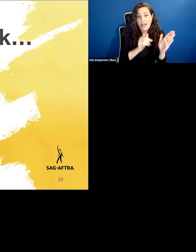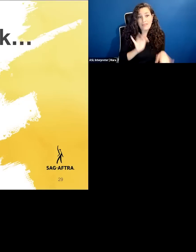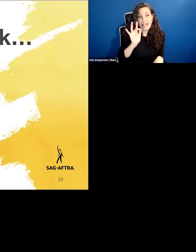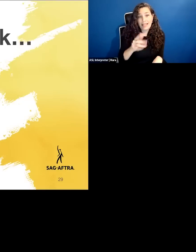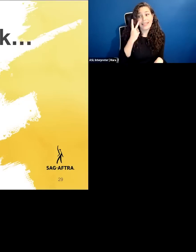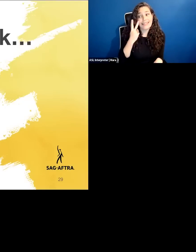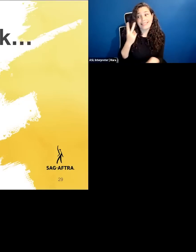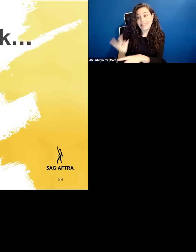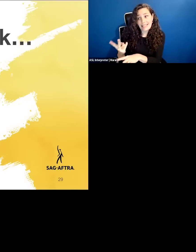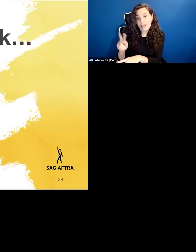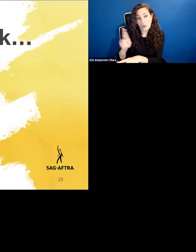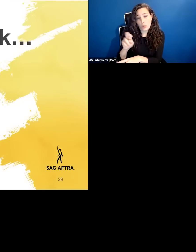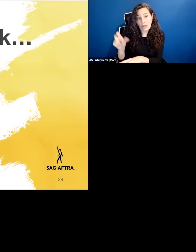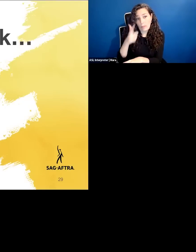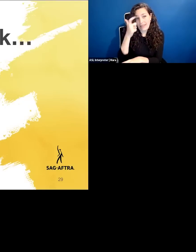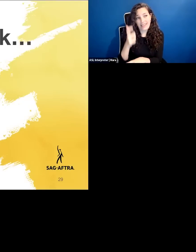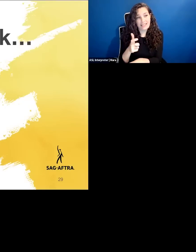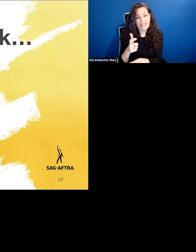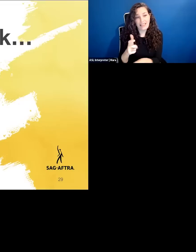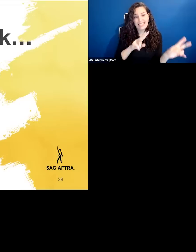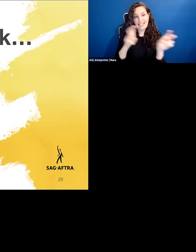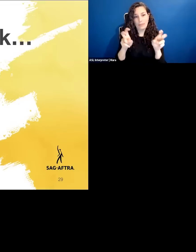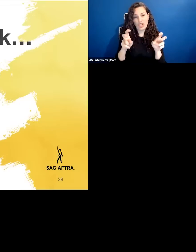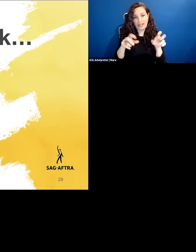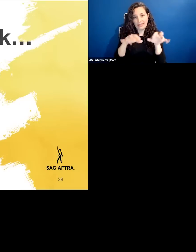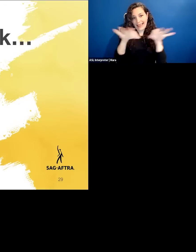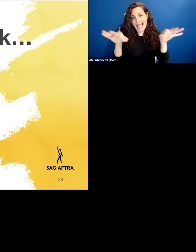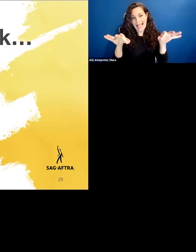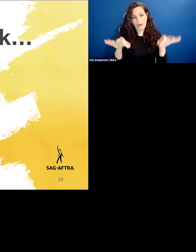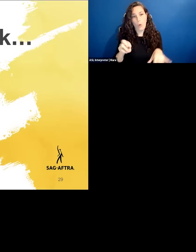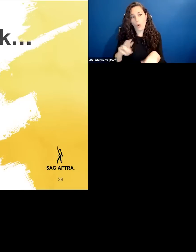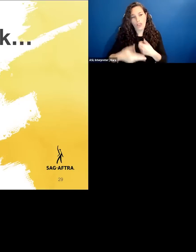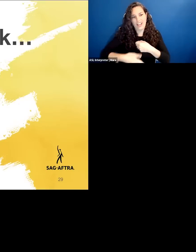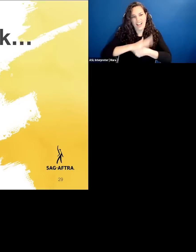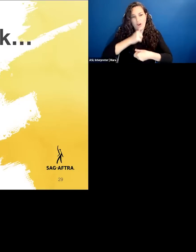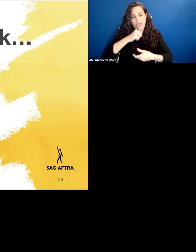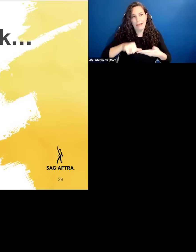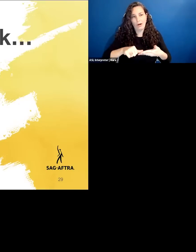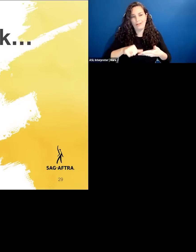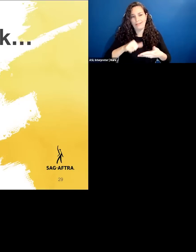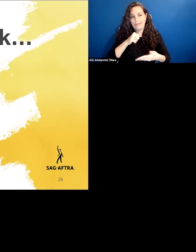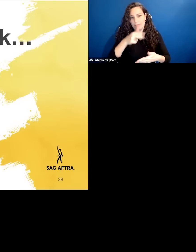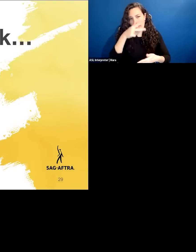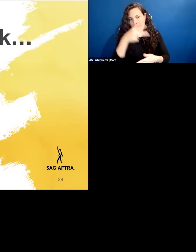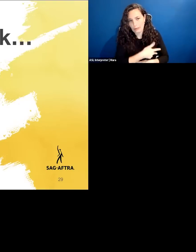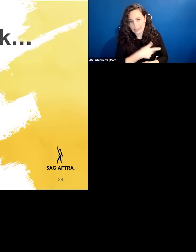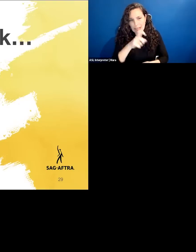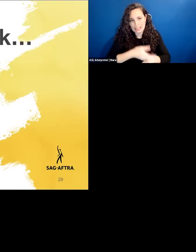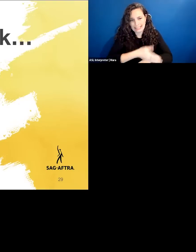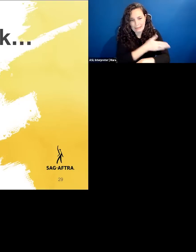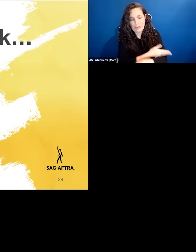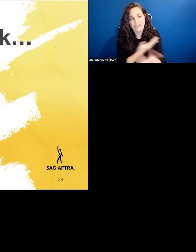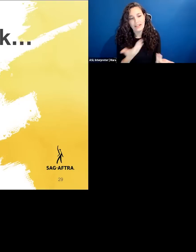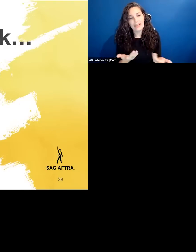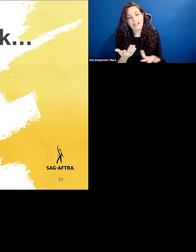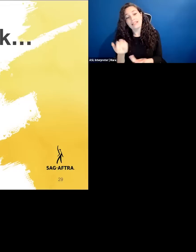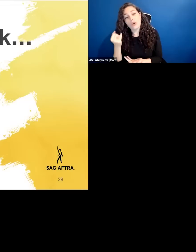or the cover letter that needs work. So if your email was opened, but that rep didn't click any of your links,